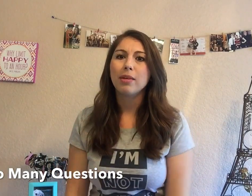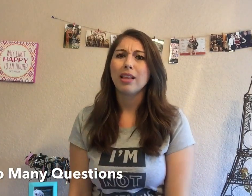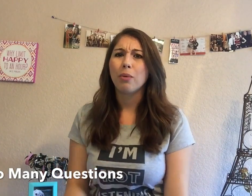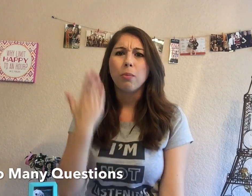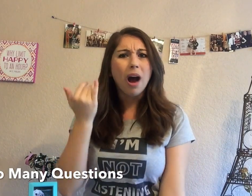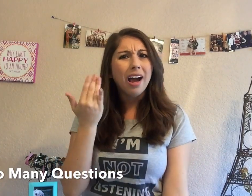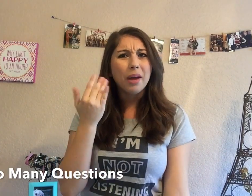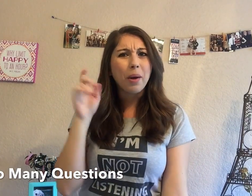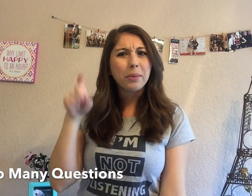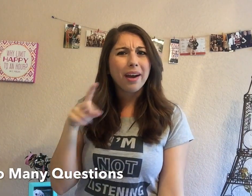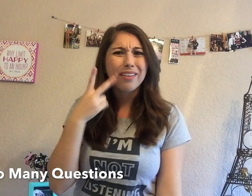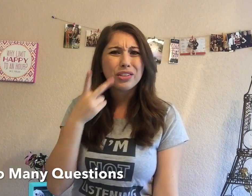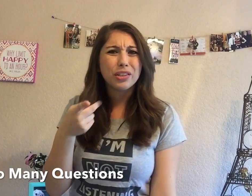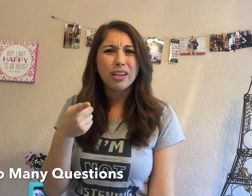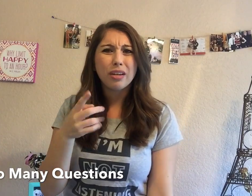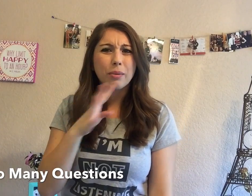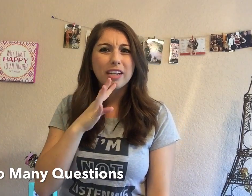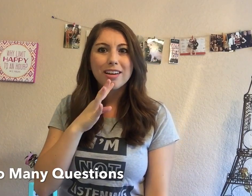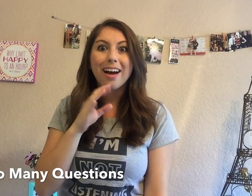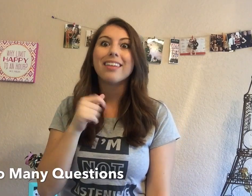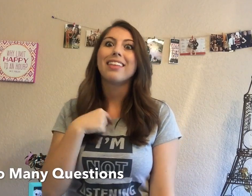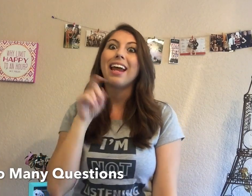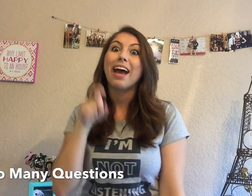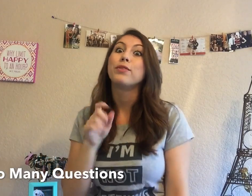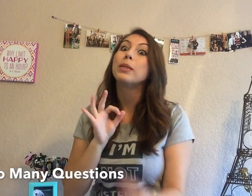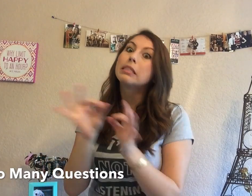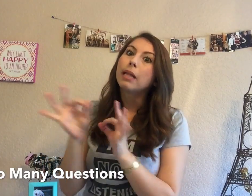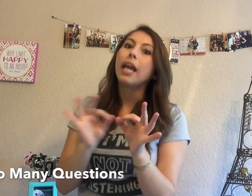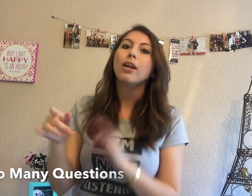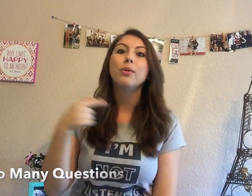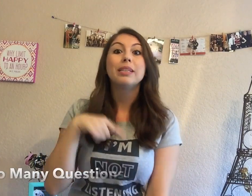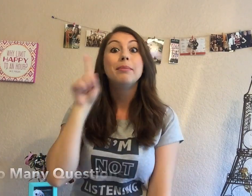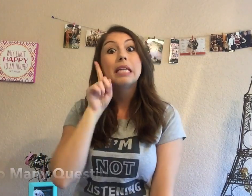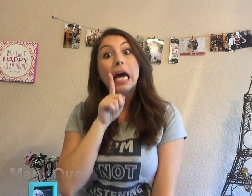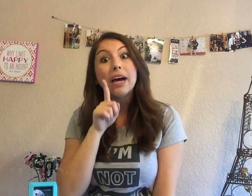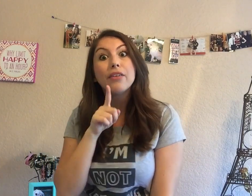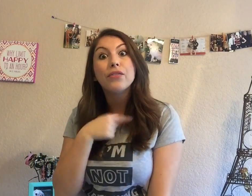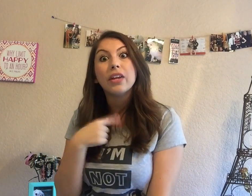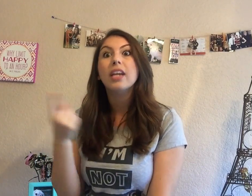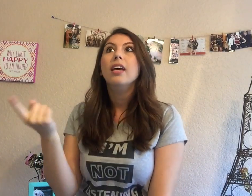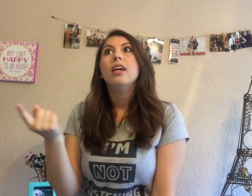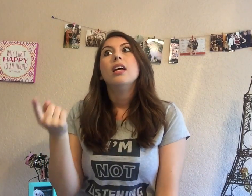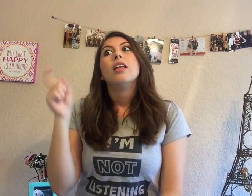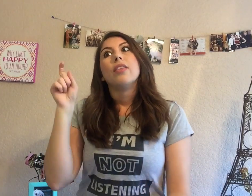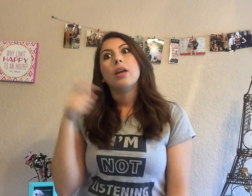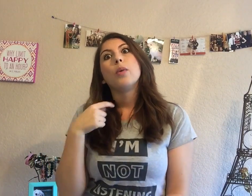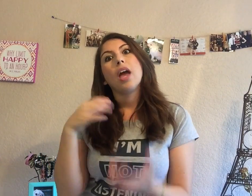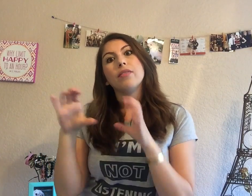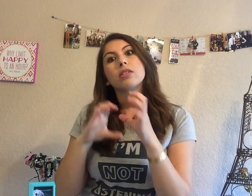me like "Why? Why do I have to look at you when I talk?" and then I have to explain. That I am Deaf and then we have this